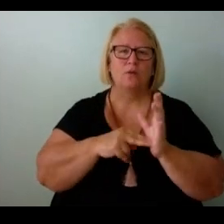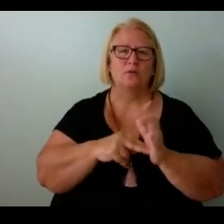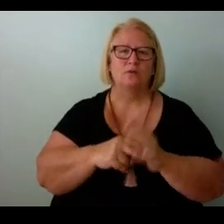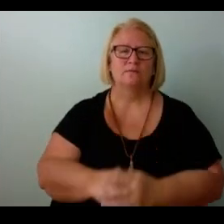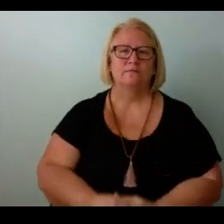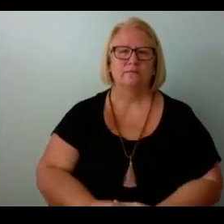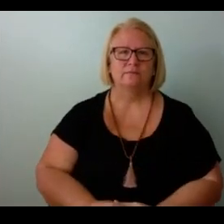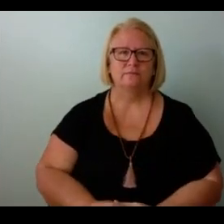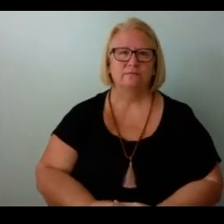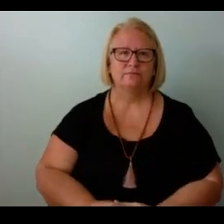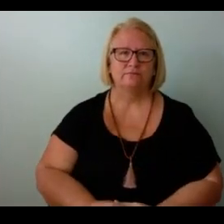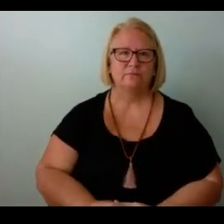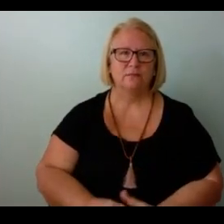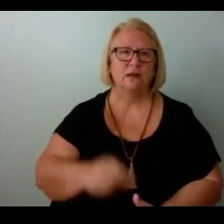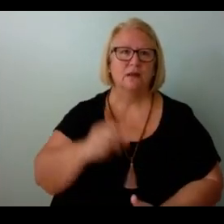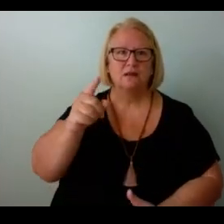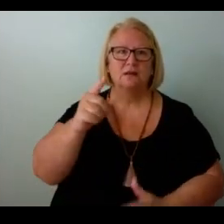That is a government program. Yep.